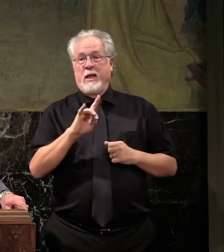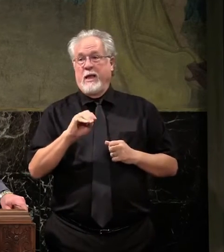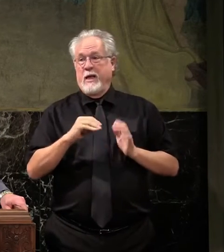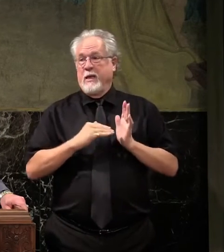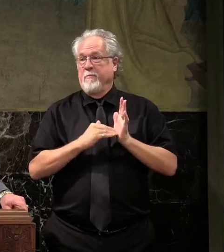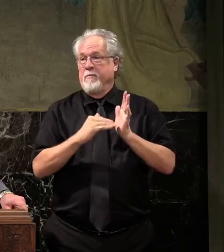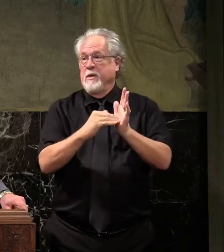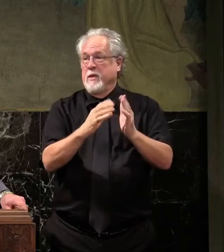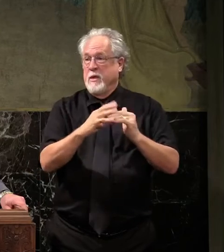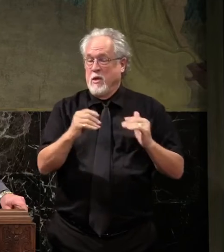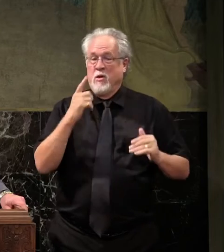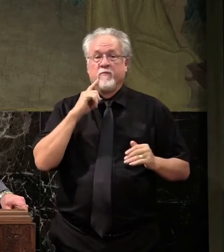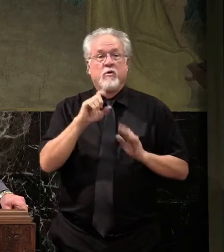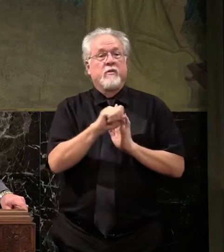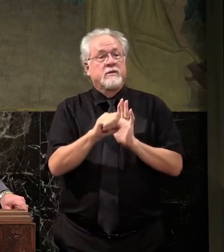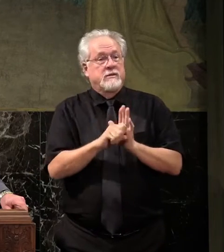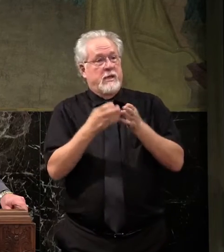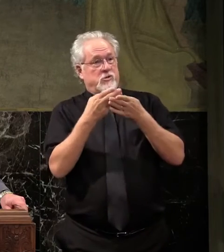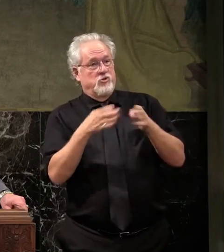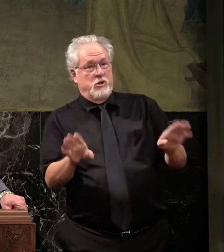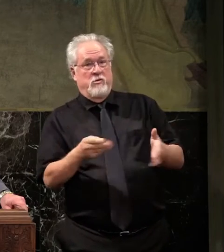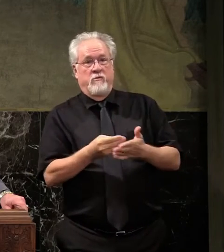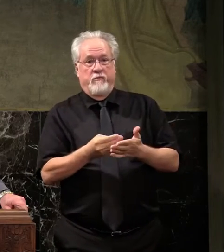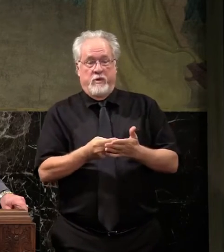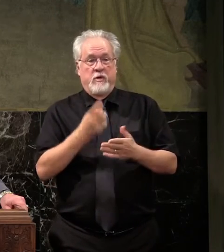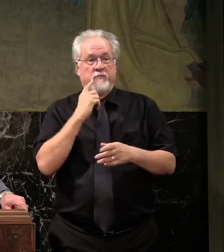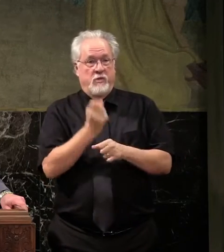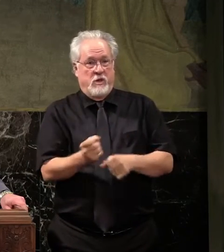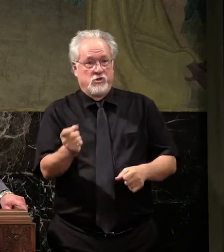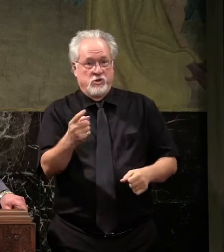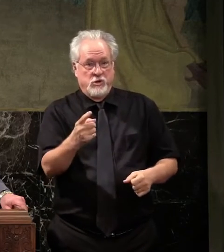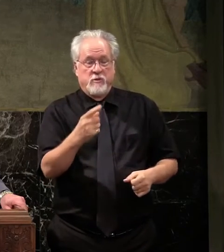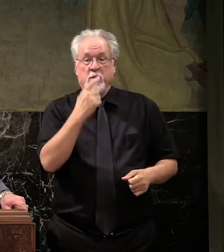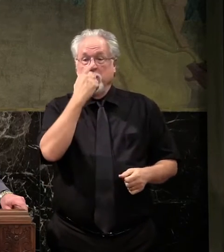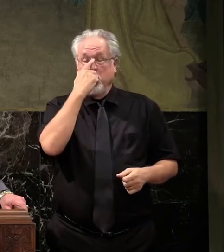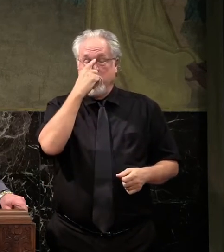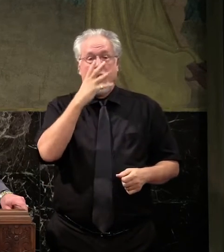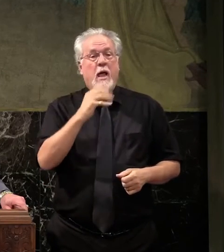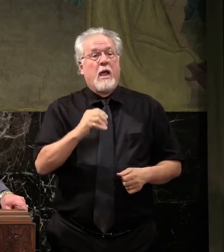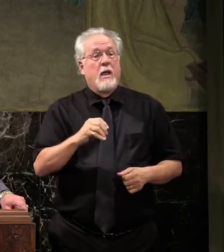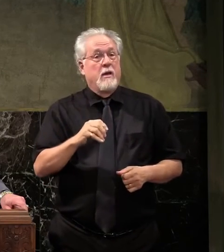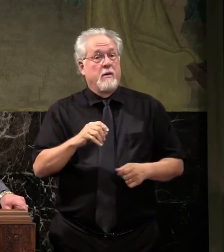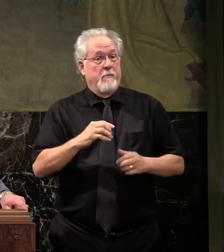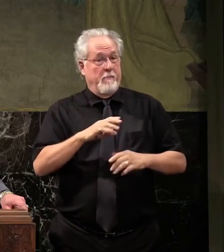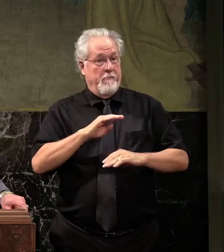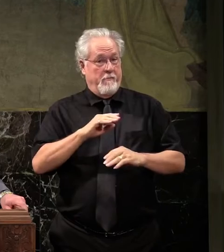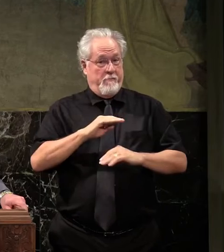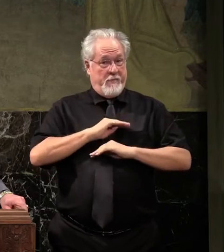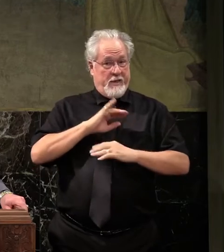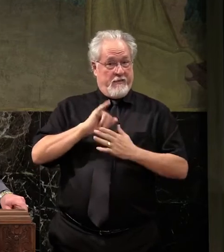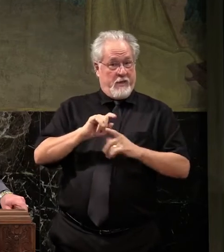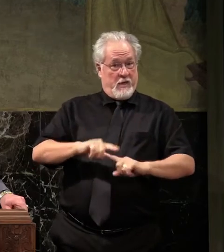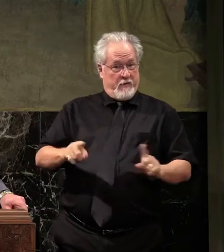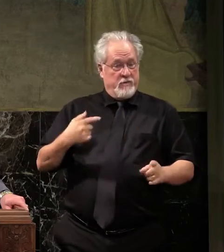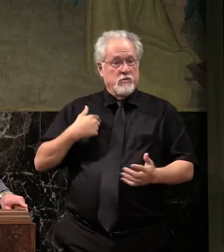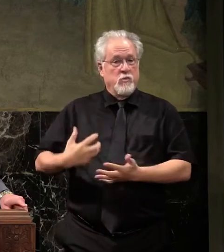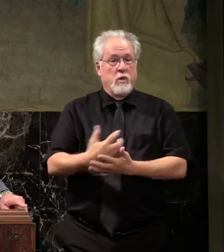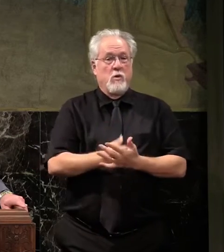state general fund for next year and yes to meet that difference we raised about 1.5 billion dollars in